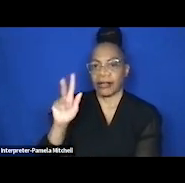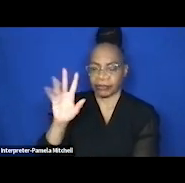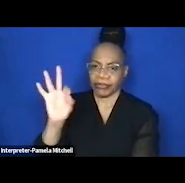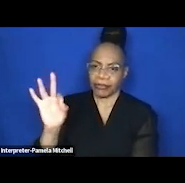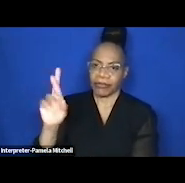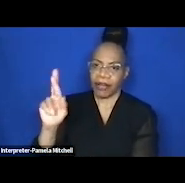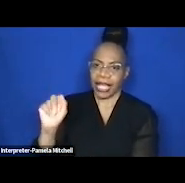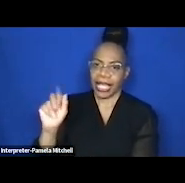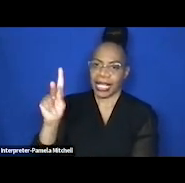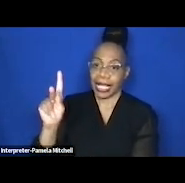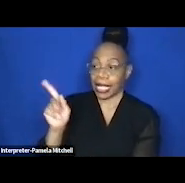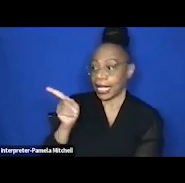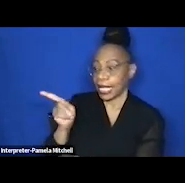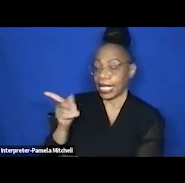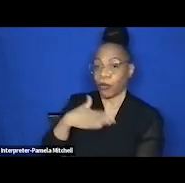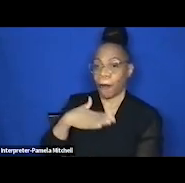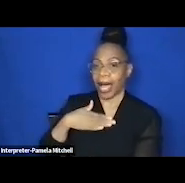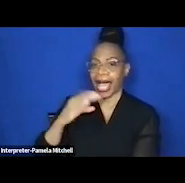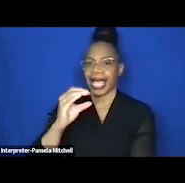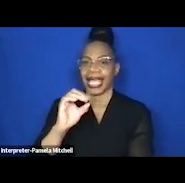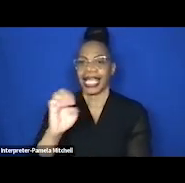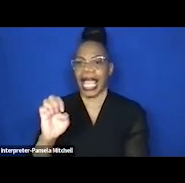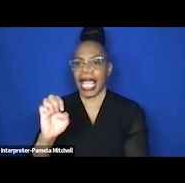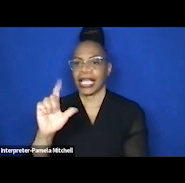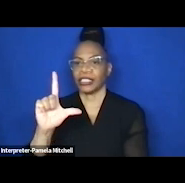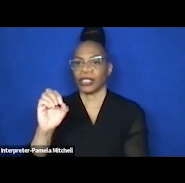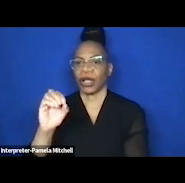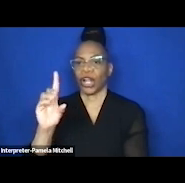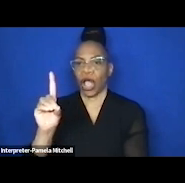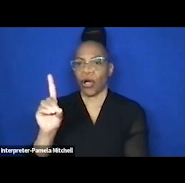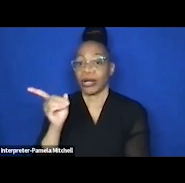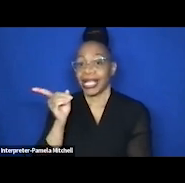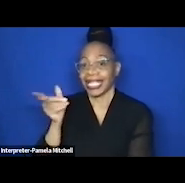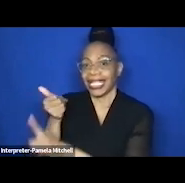We went through the process together. Mr. Frank, you want to tell them a little bit about your story?